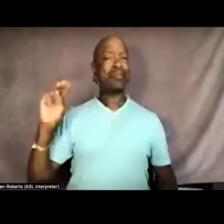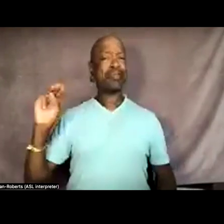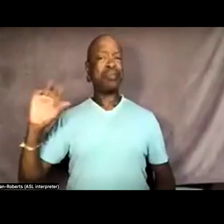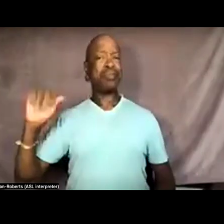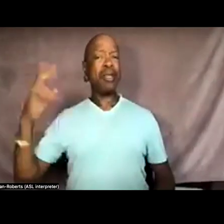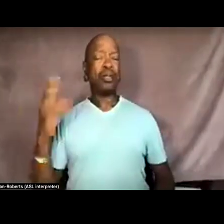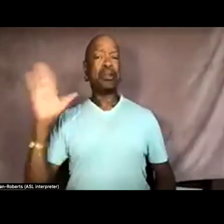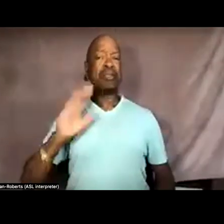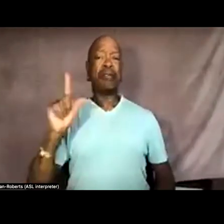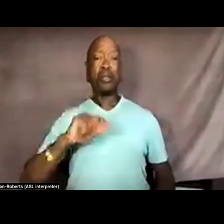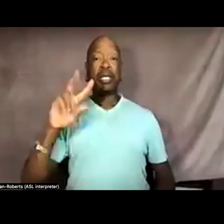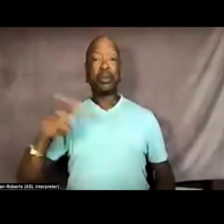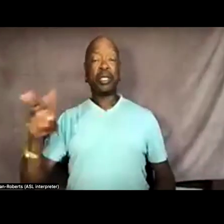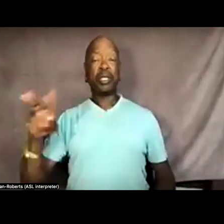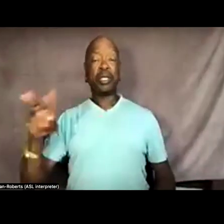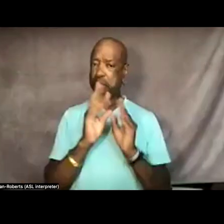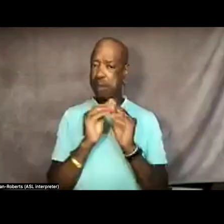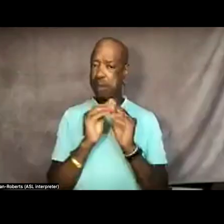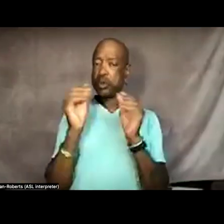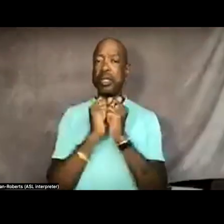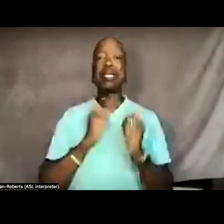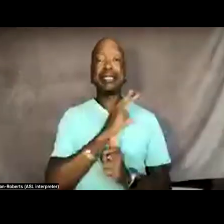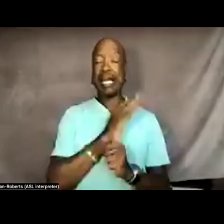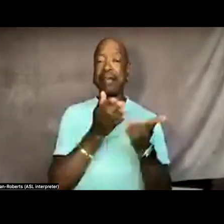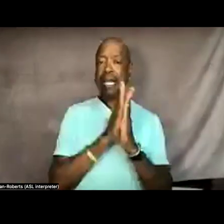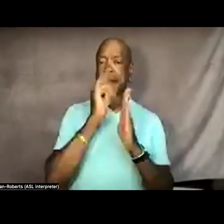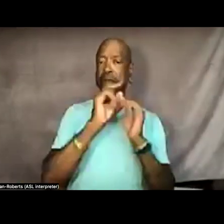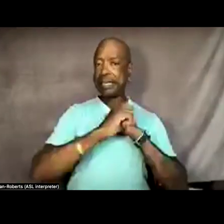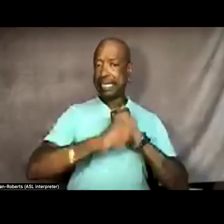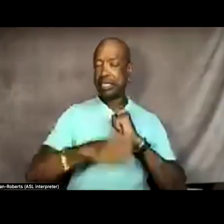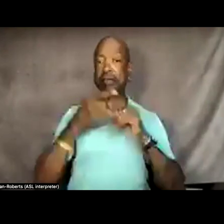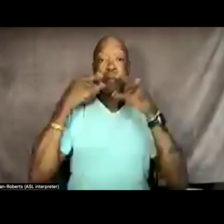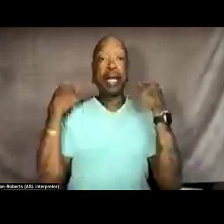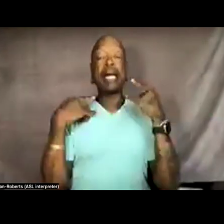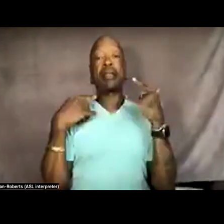Bart directors and staff asking for an extension of the Mask mandate for Bart our efforts were